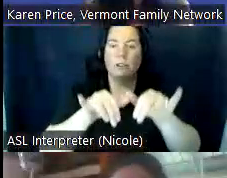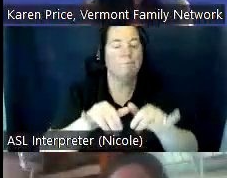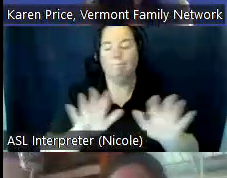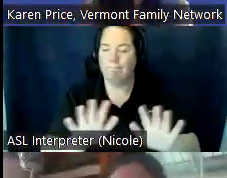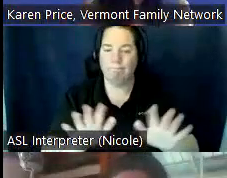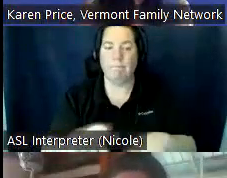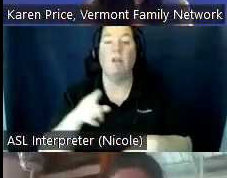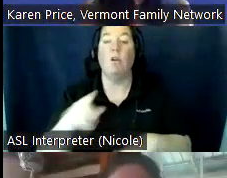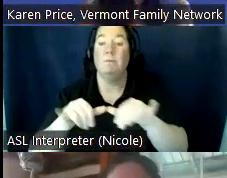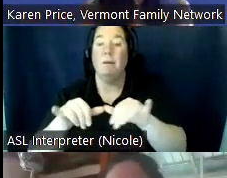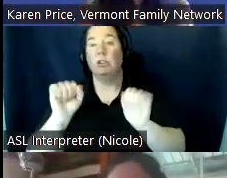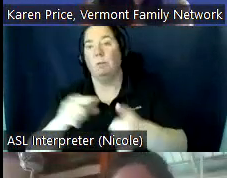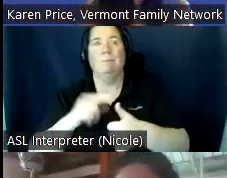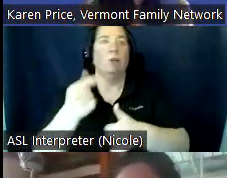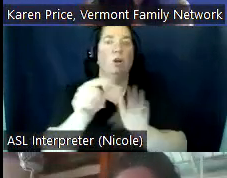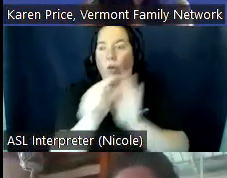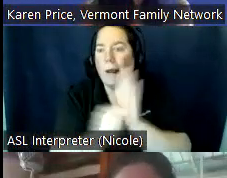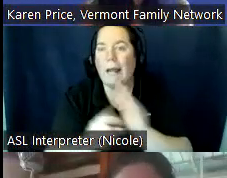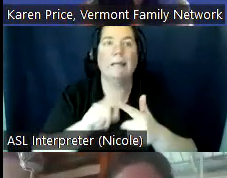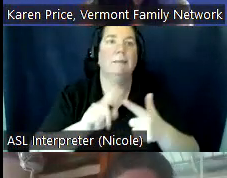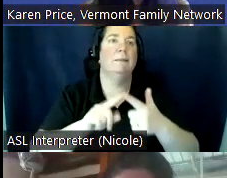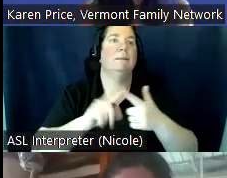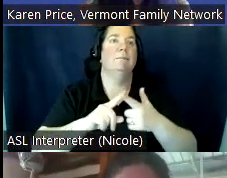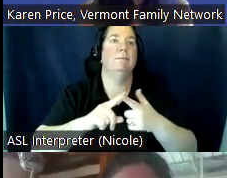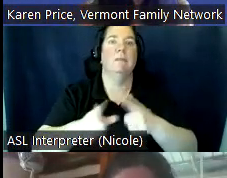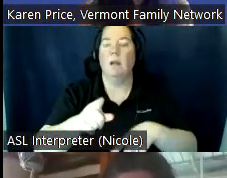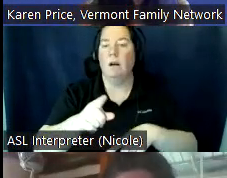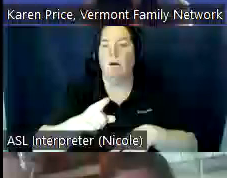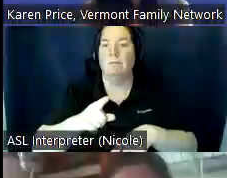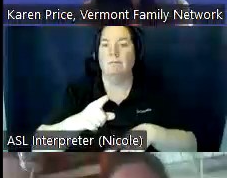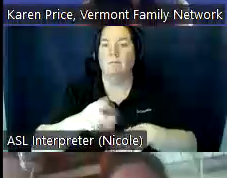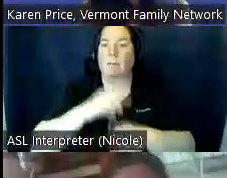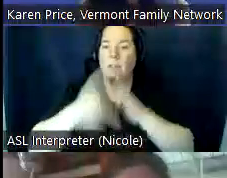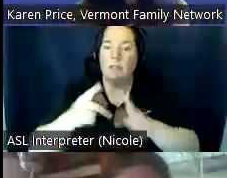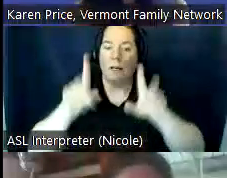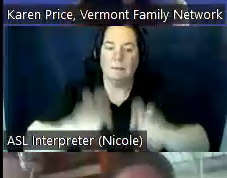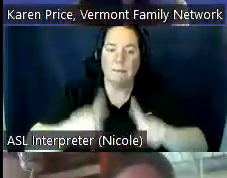which could be grades, performance on assessments, attendance, observations, samples of student work,